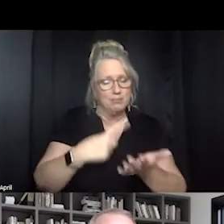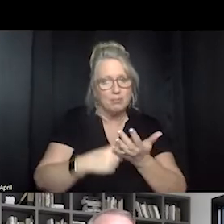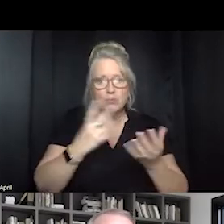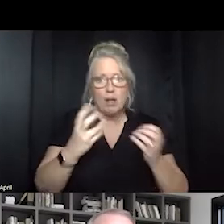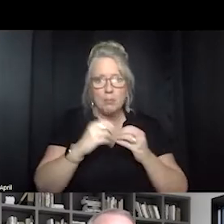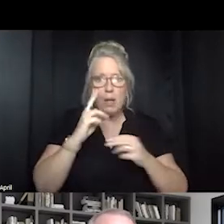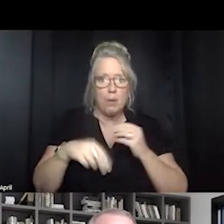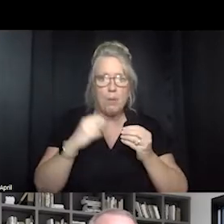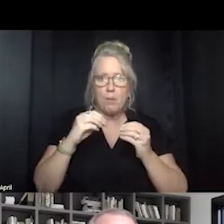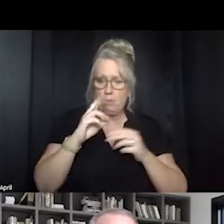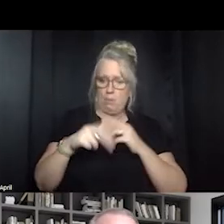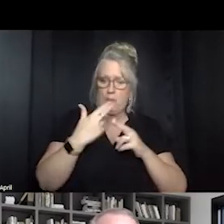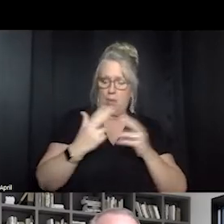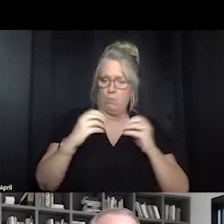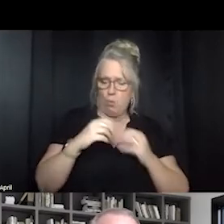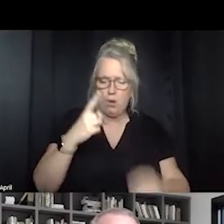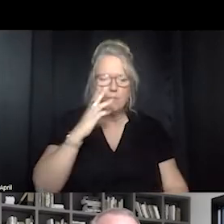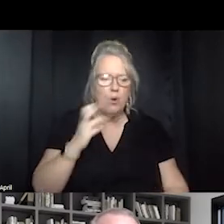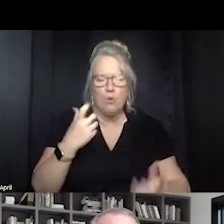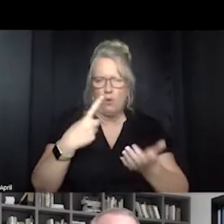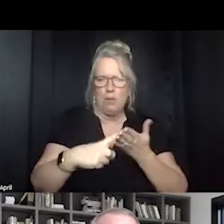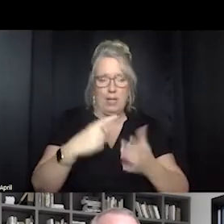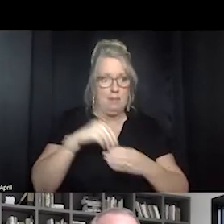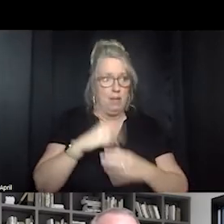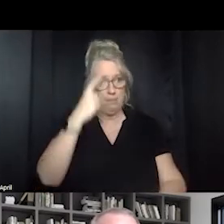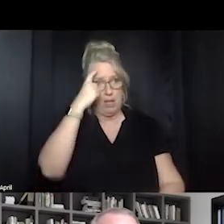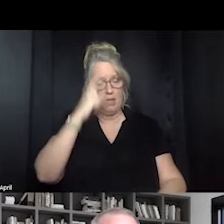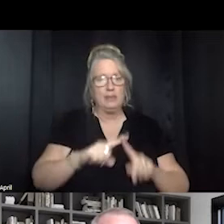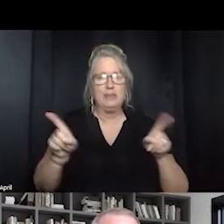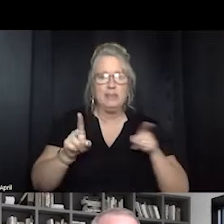BUT I WANT TO JUST TOUCH, FOR A SECOND IN MY MIND, THE DIFFERENCE BETWEEN CRISIS NOW.